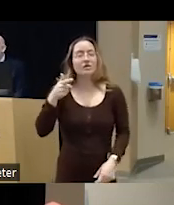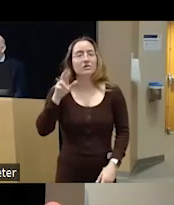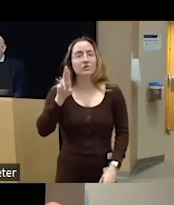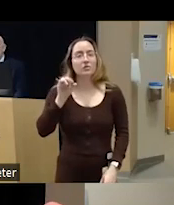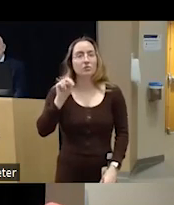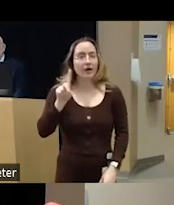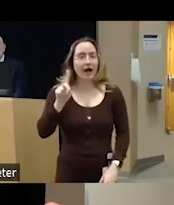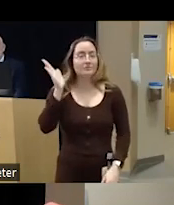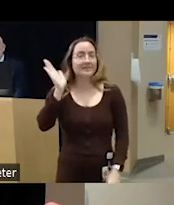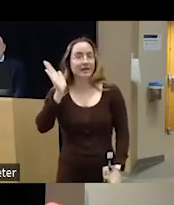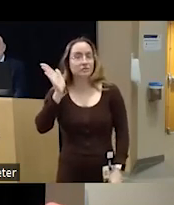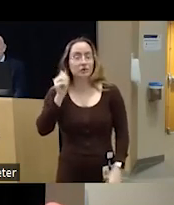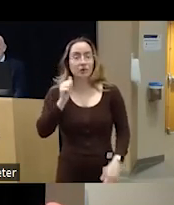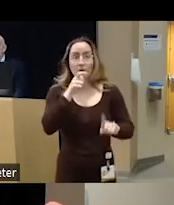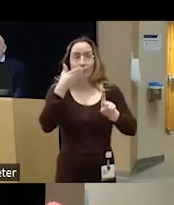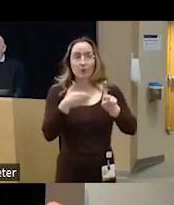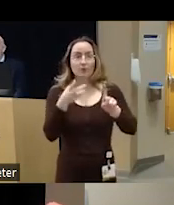And our speaker is Dr. Kristoff Corral.